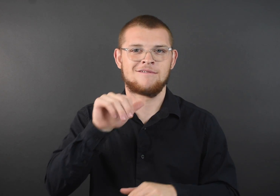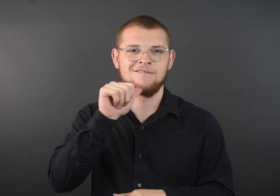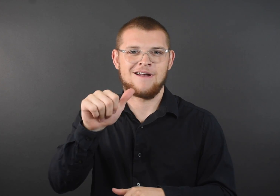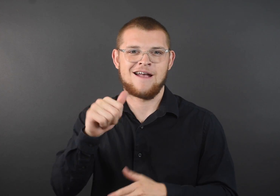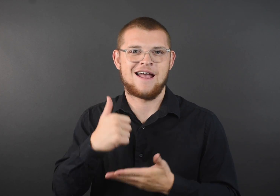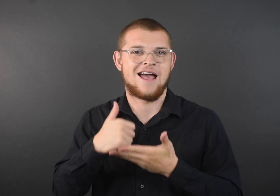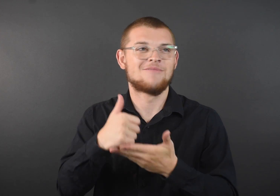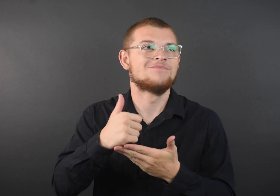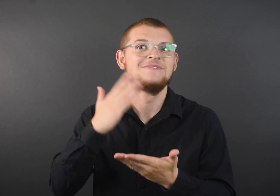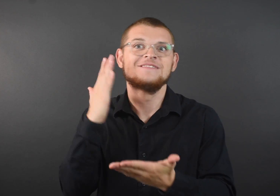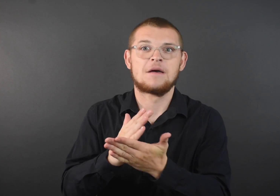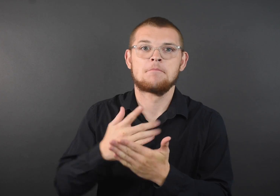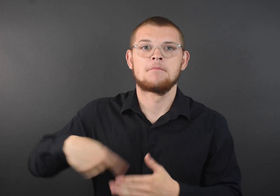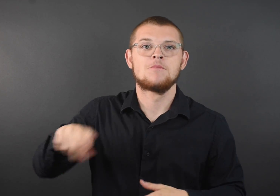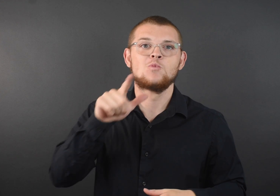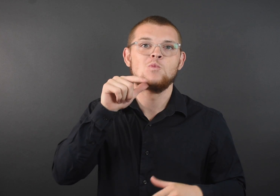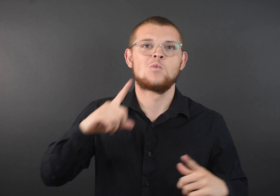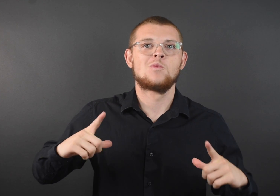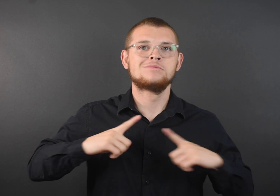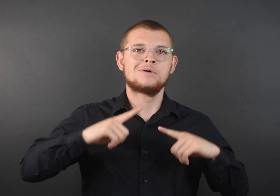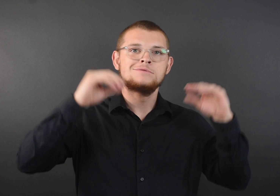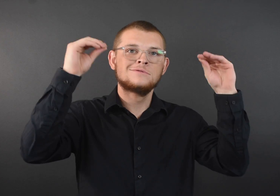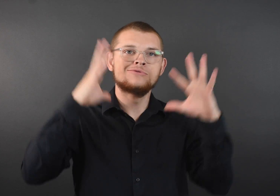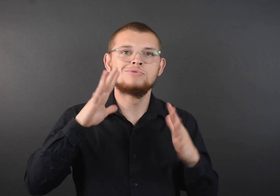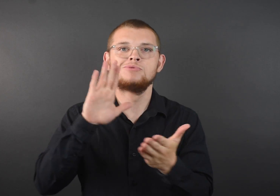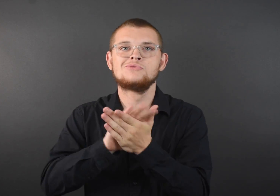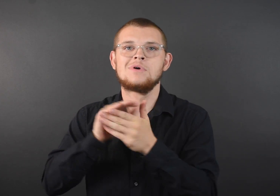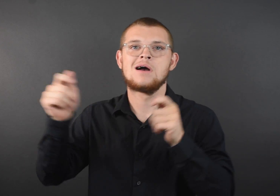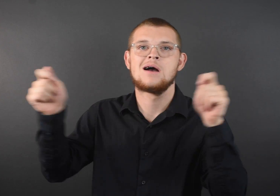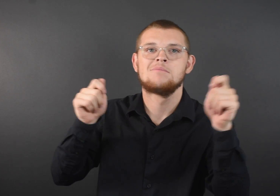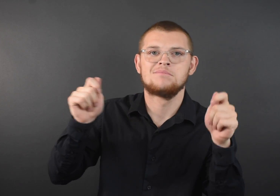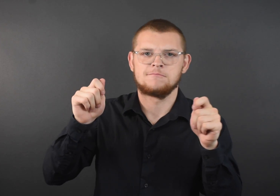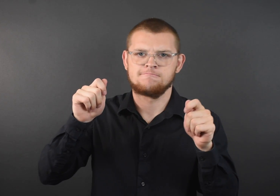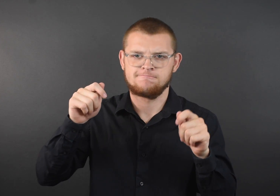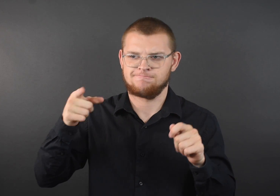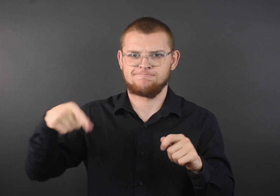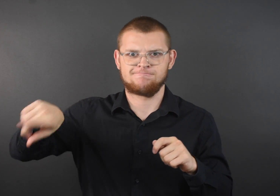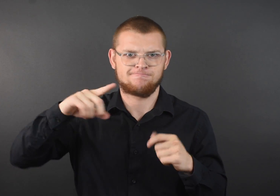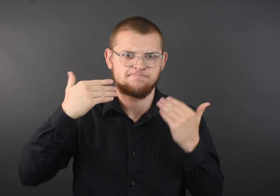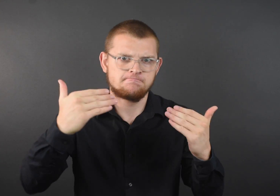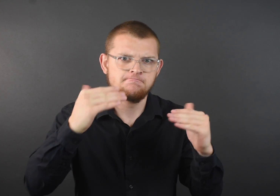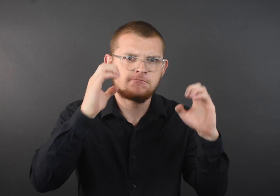and school administrator from educating people about the benefits of vaccination.